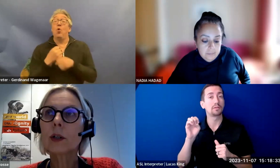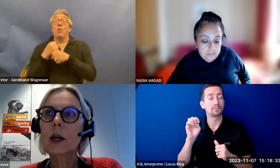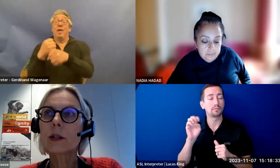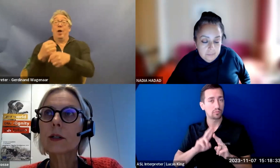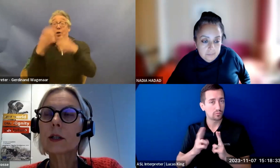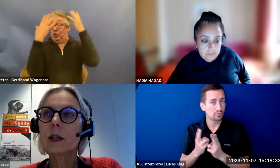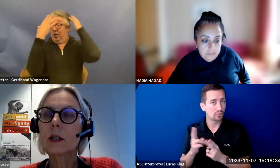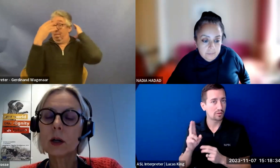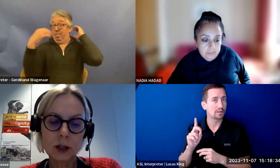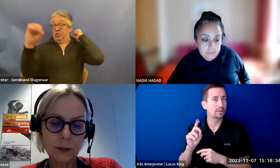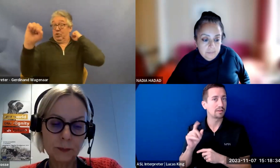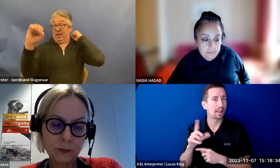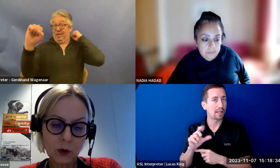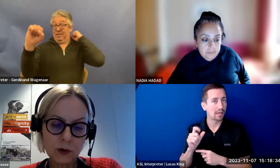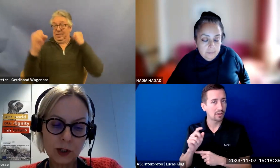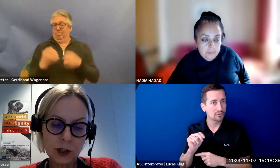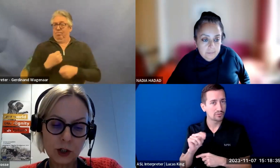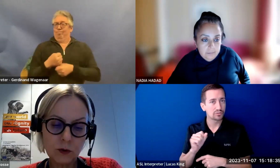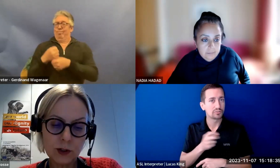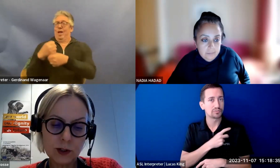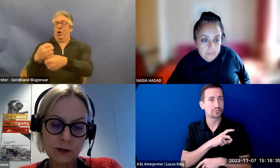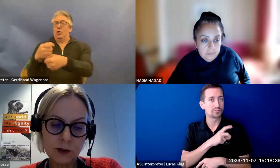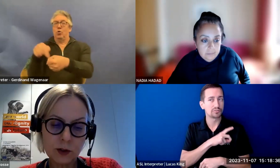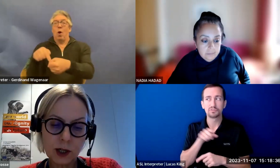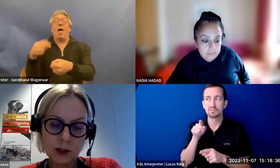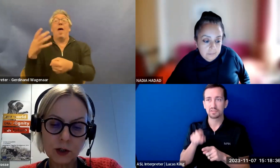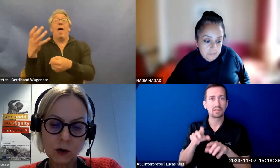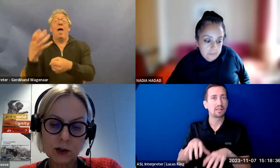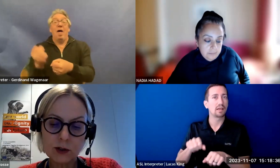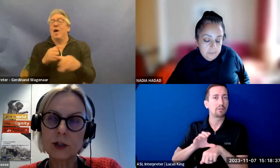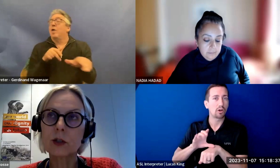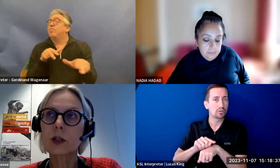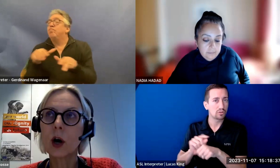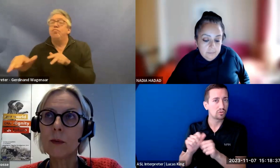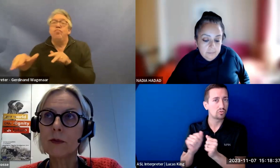we organize a consultation with the Civil Society Organizations,